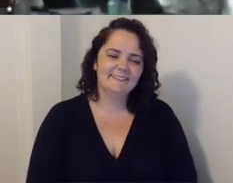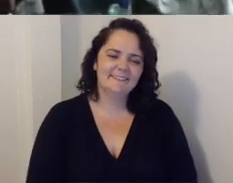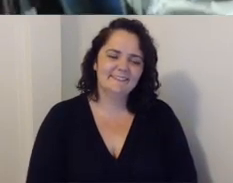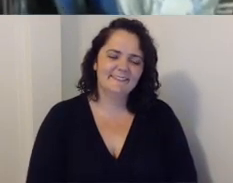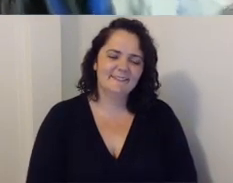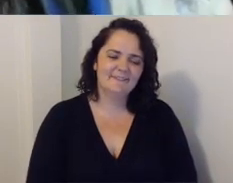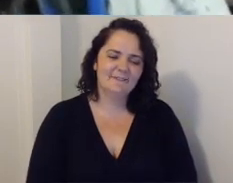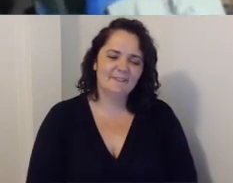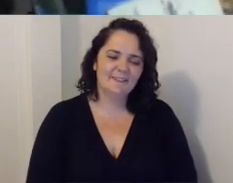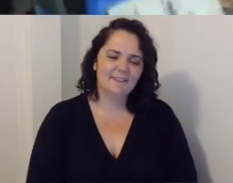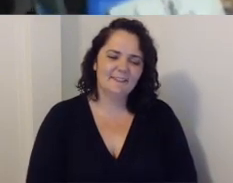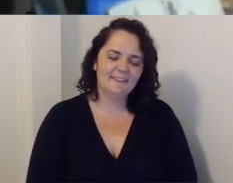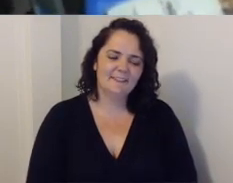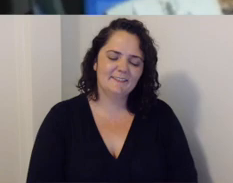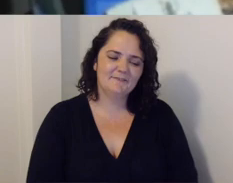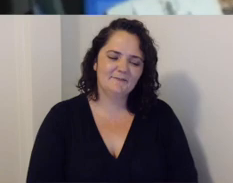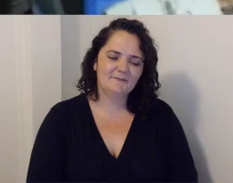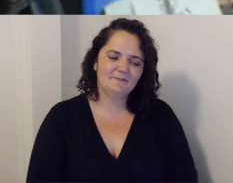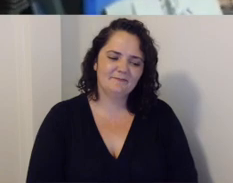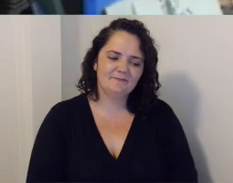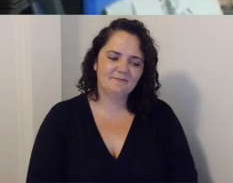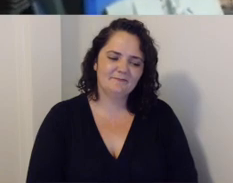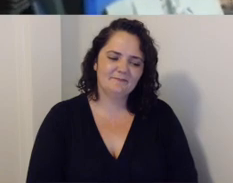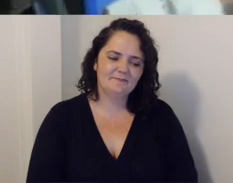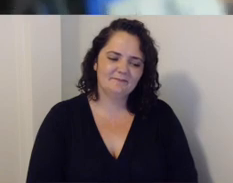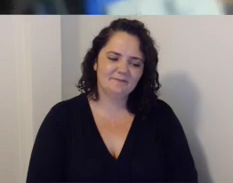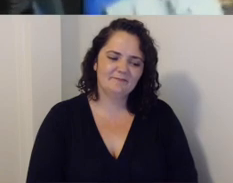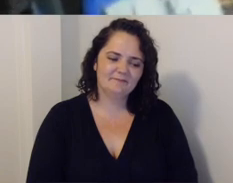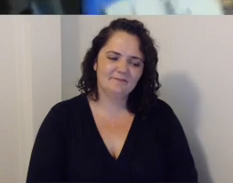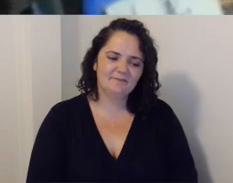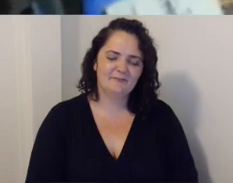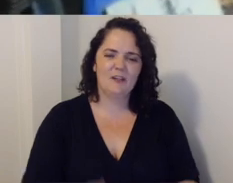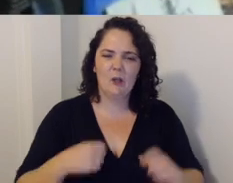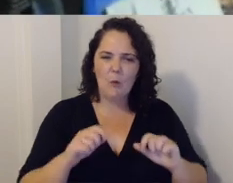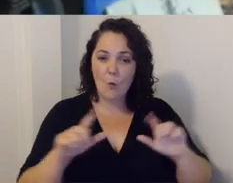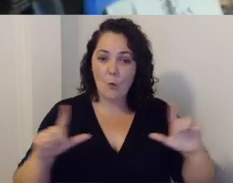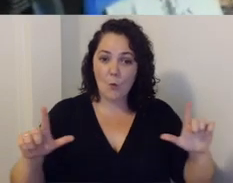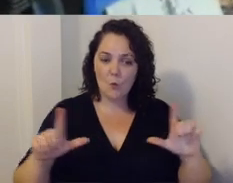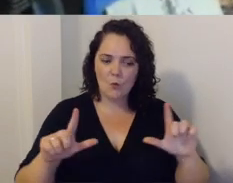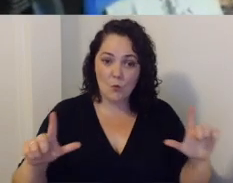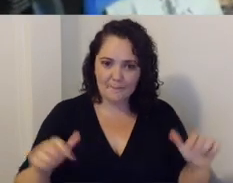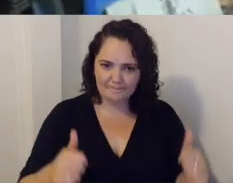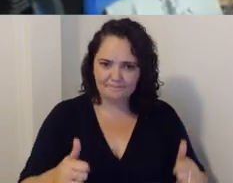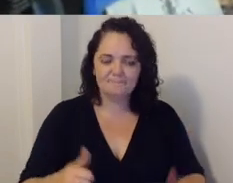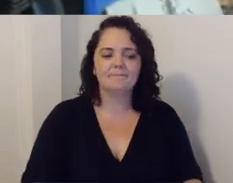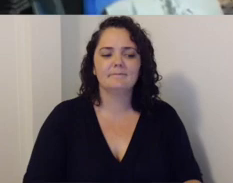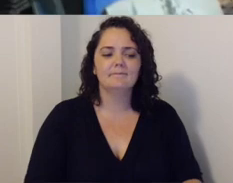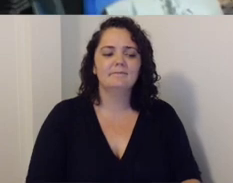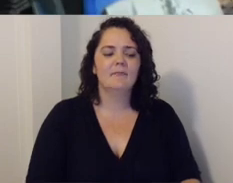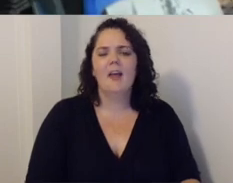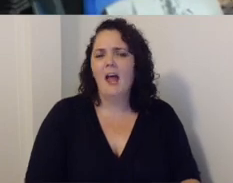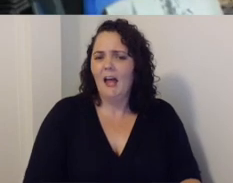nice and let me refocus so I can step back into frame here there we go alright y'all really